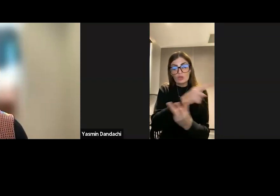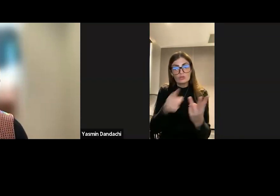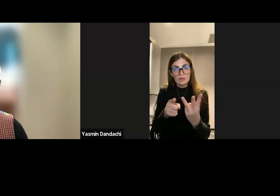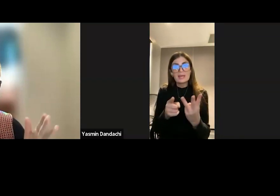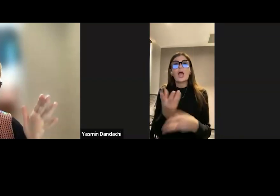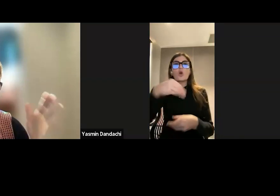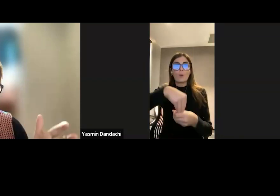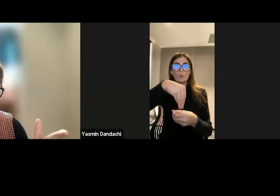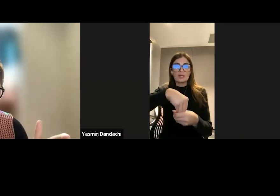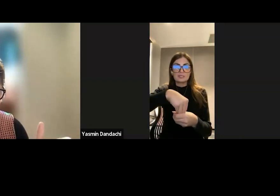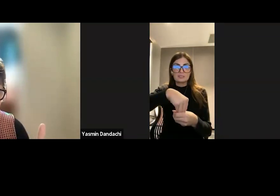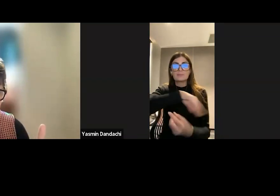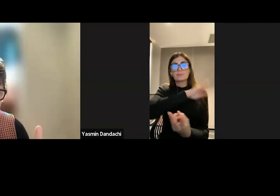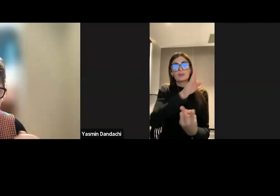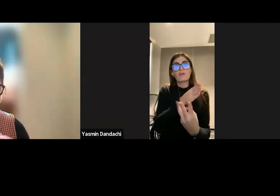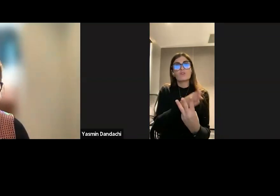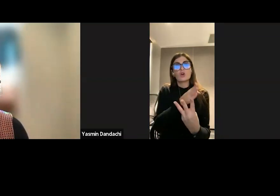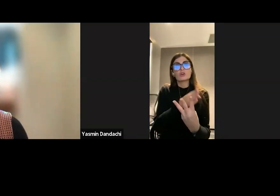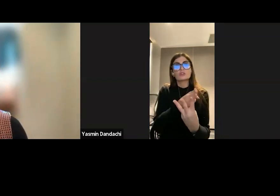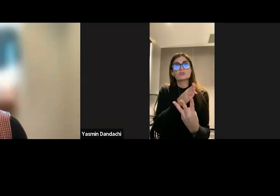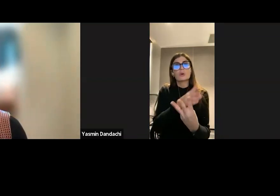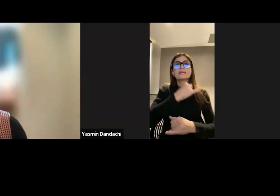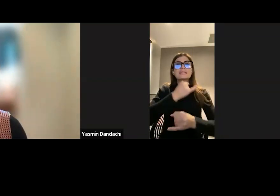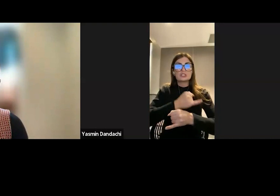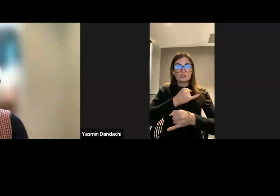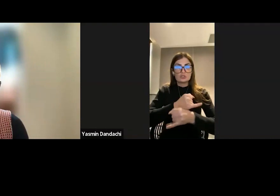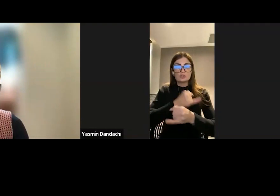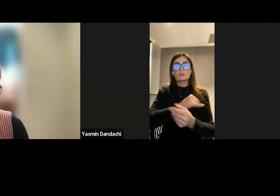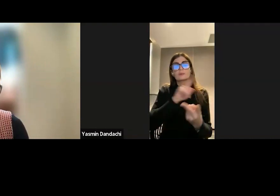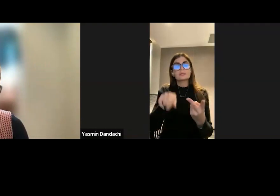The first one is a set of institutions, the second one is a set of norms,